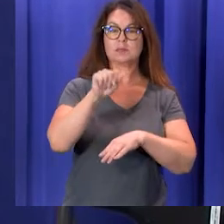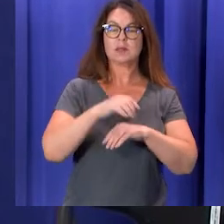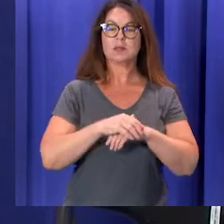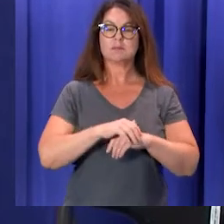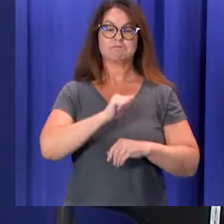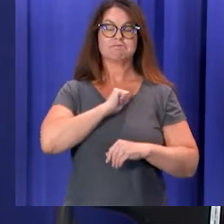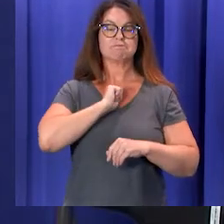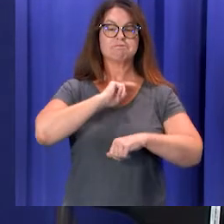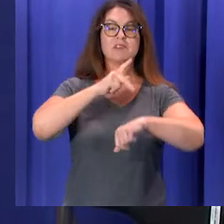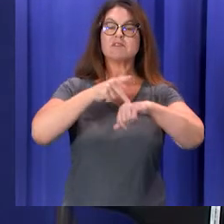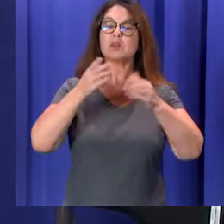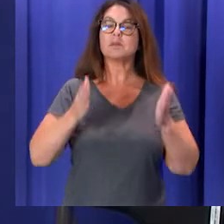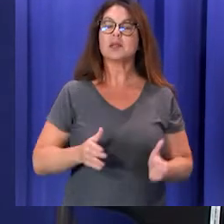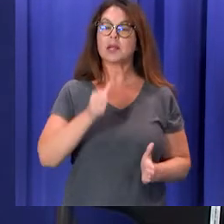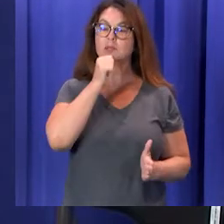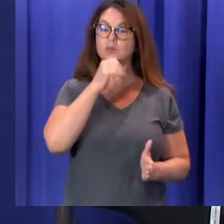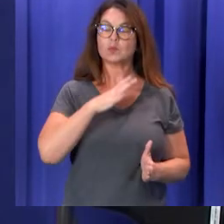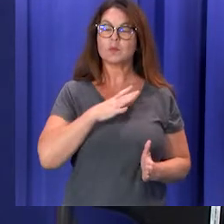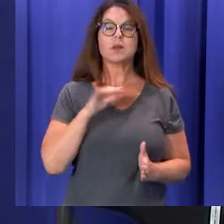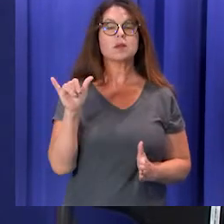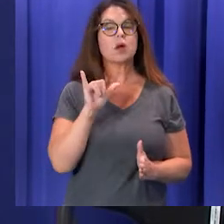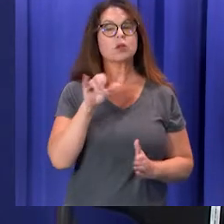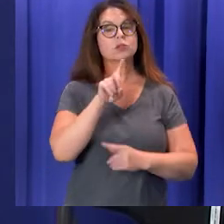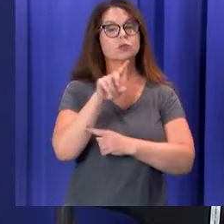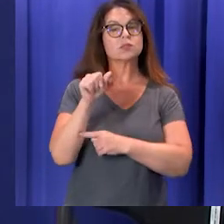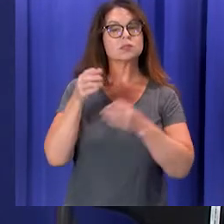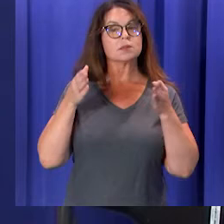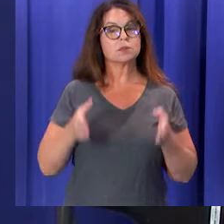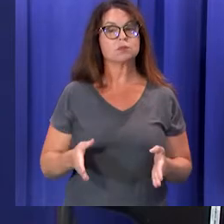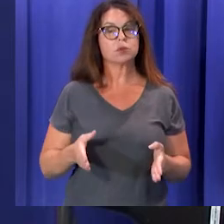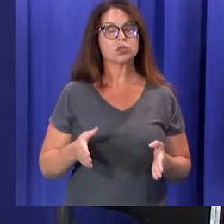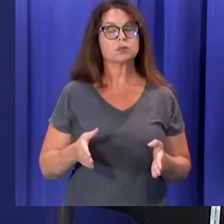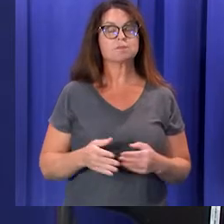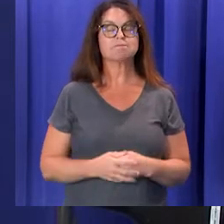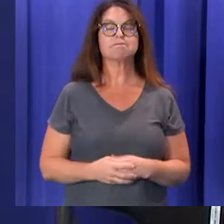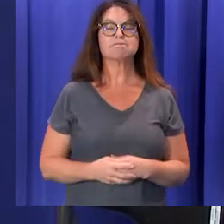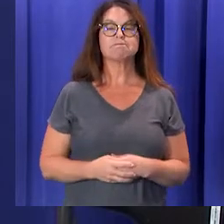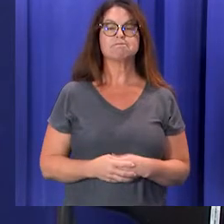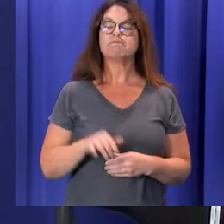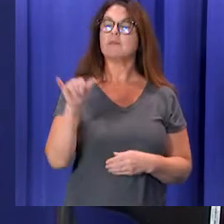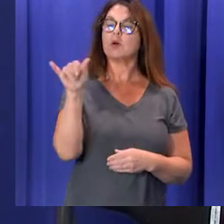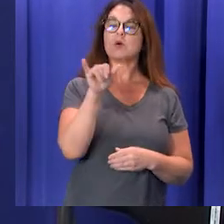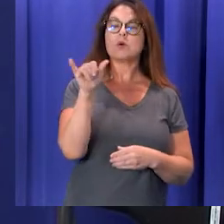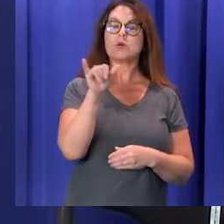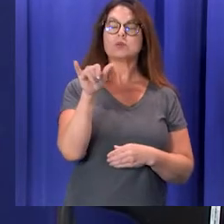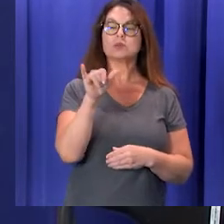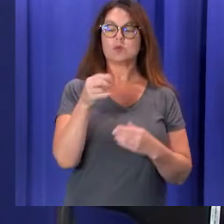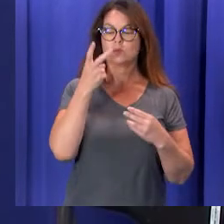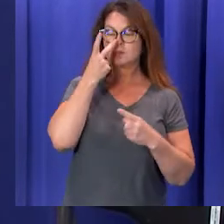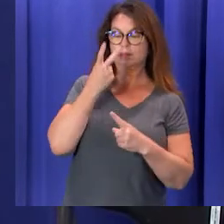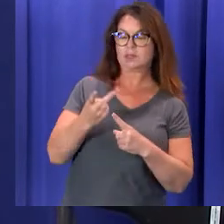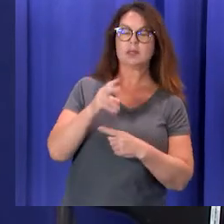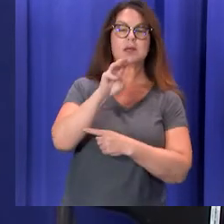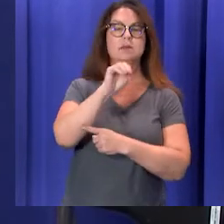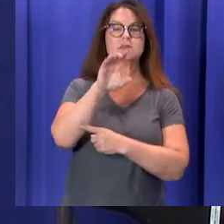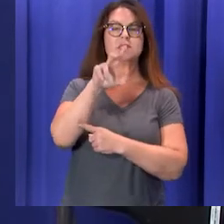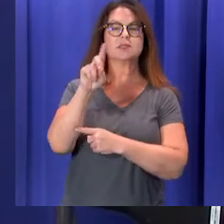and I identify as a person with a disability, and I'm wearing a floral shirt today. Also on the screen is the MCD logo.